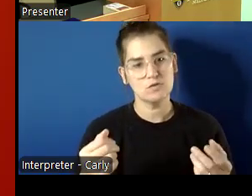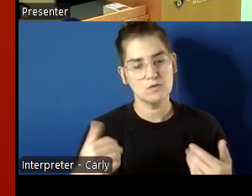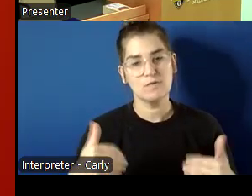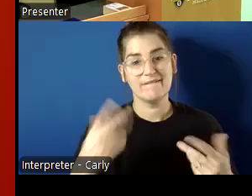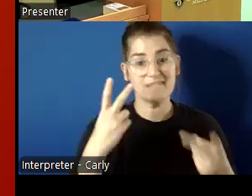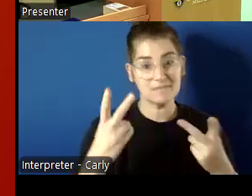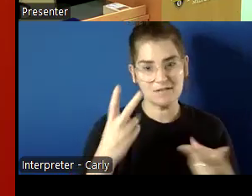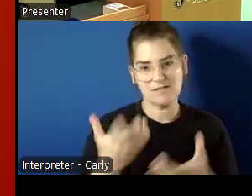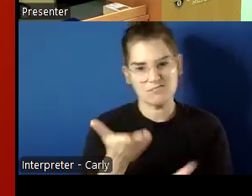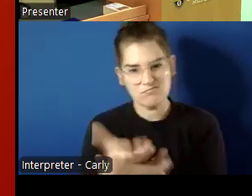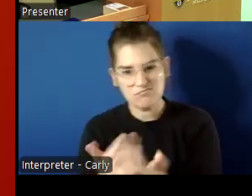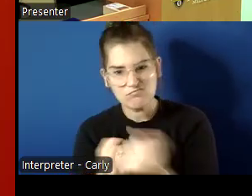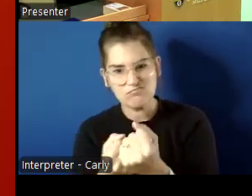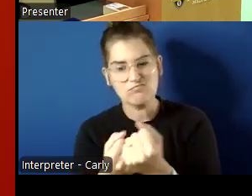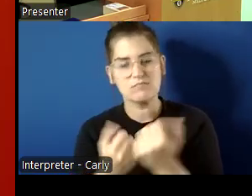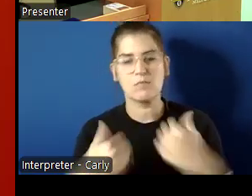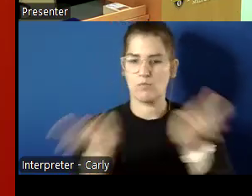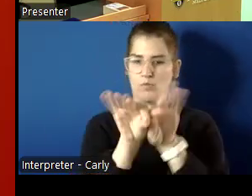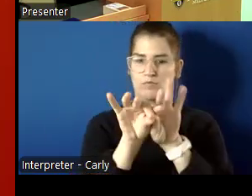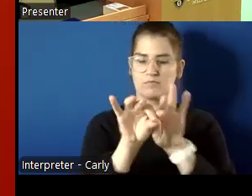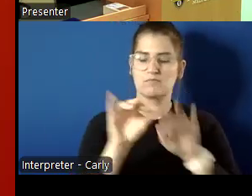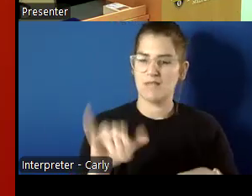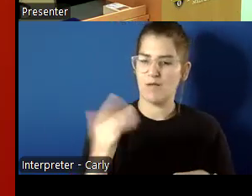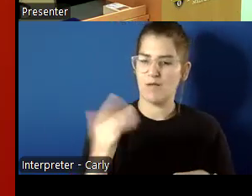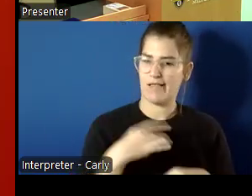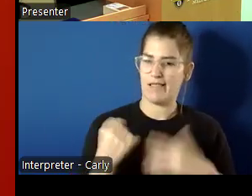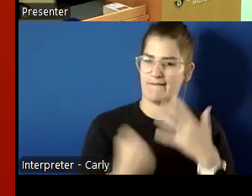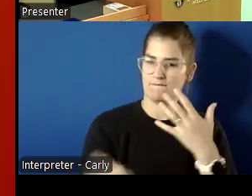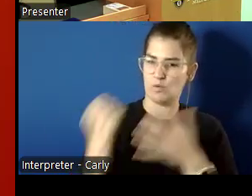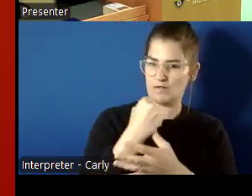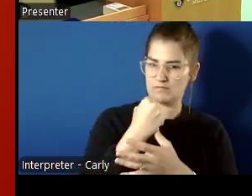the reasons why I I like to start with foreground. But it doesn't just it's not just in the front and